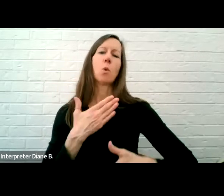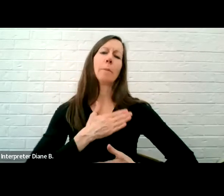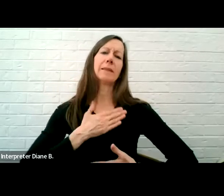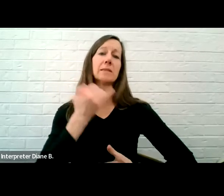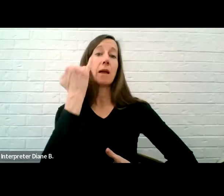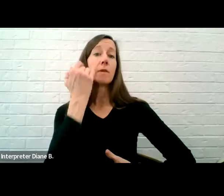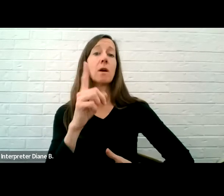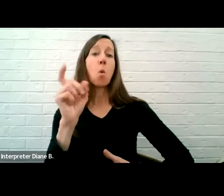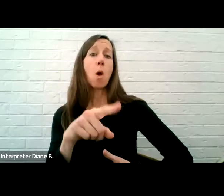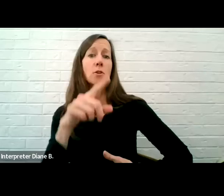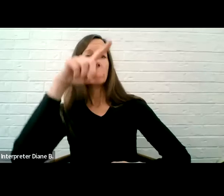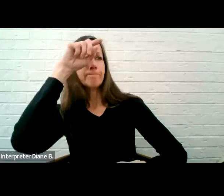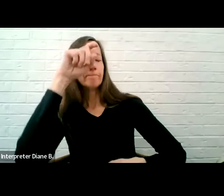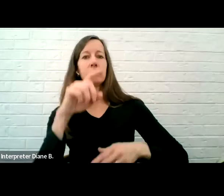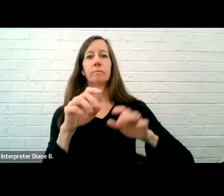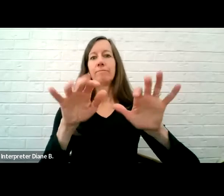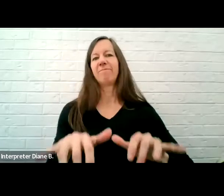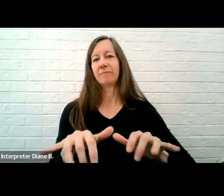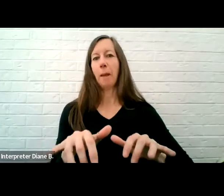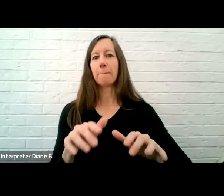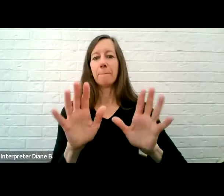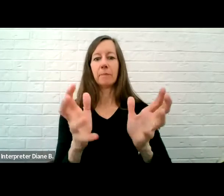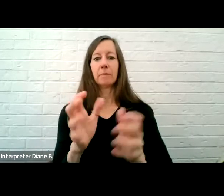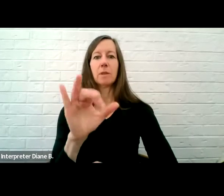I now wanna introduce you to our first speaker Teresa Moore,